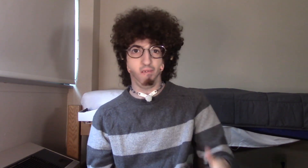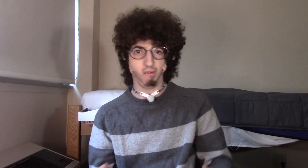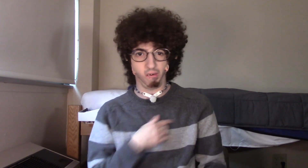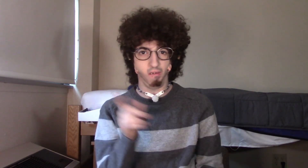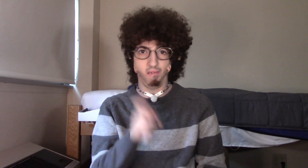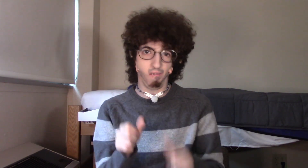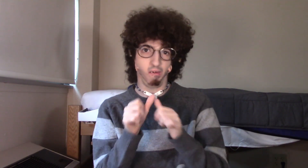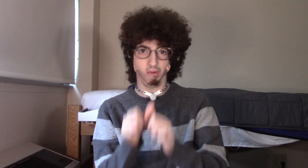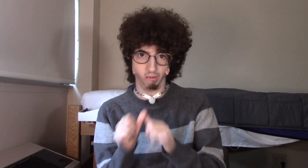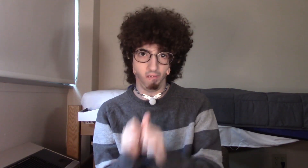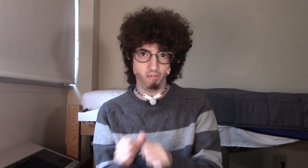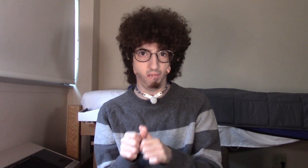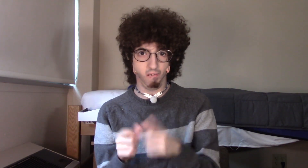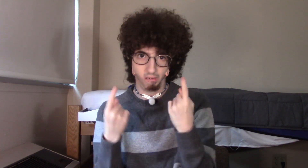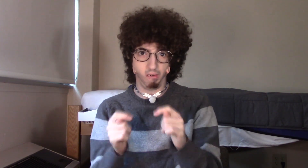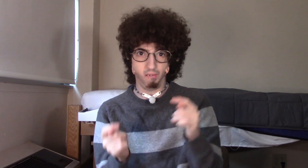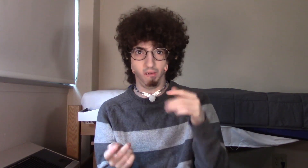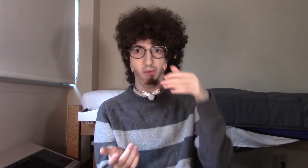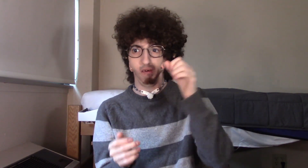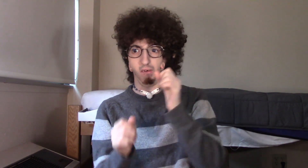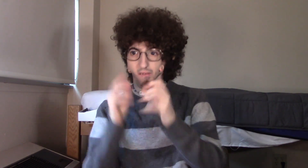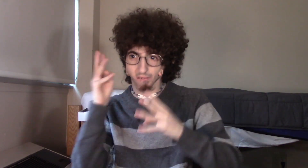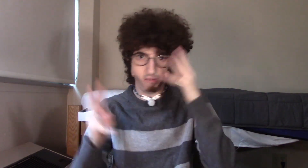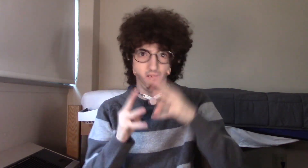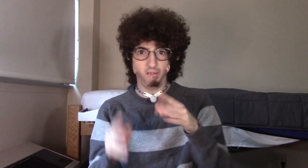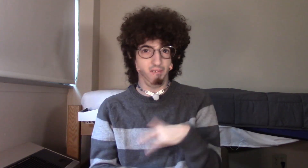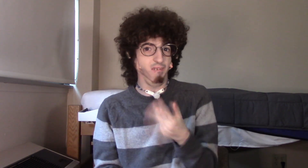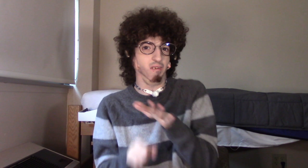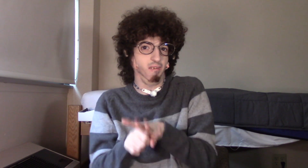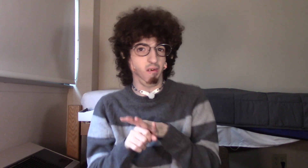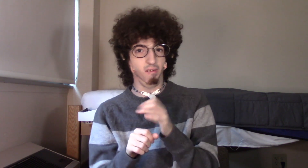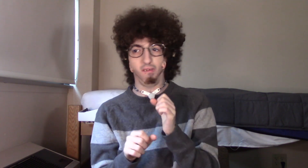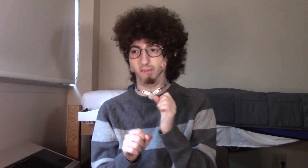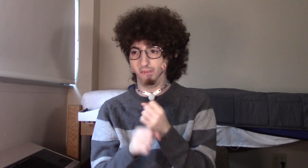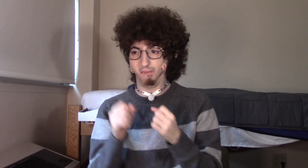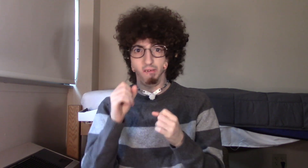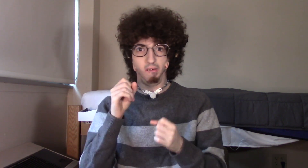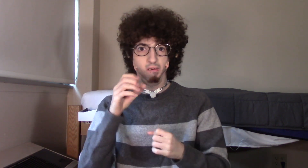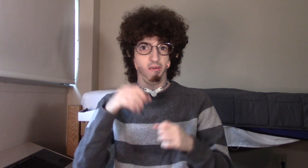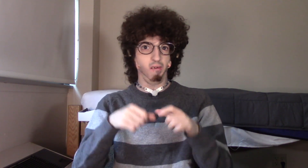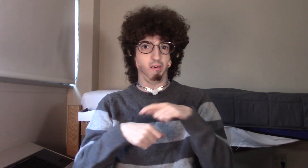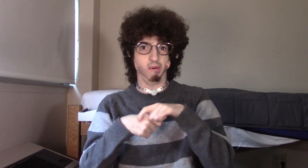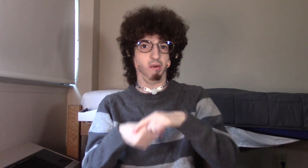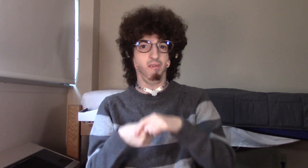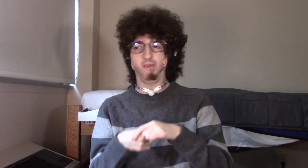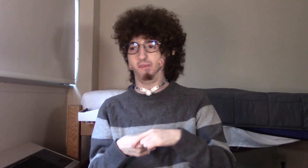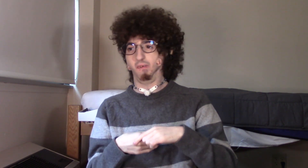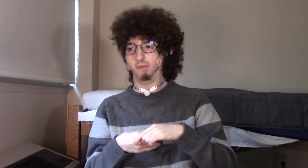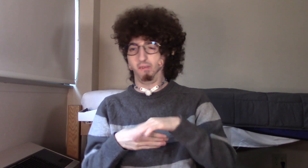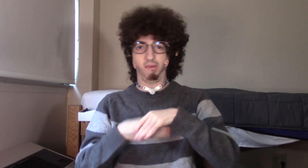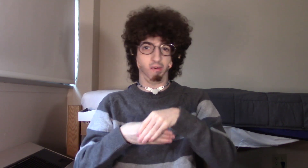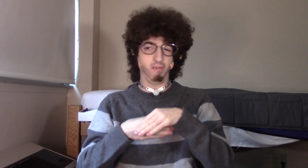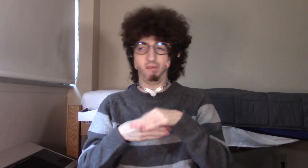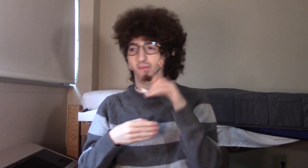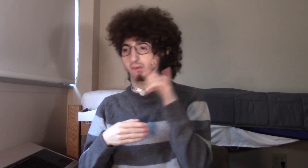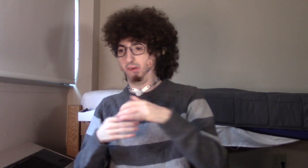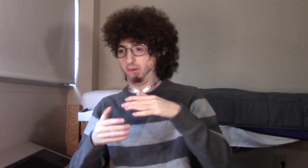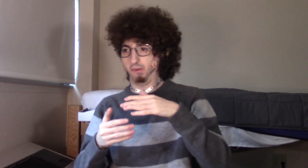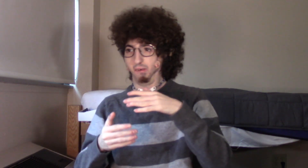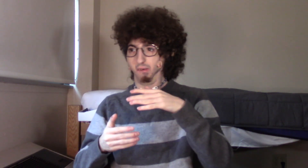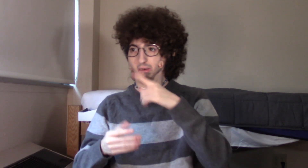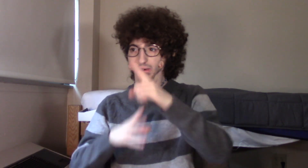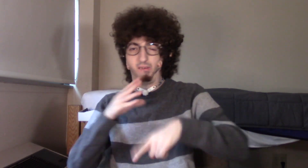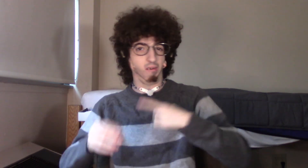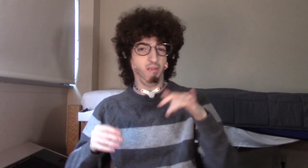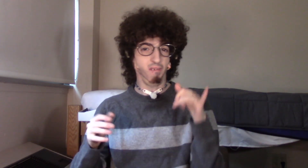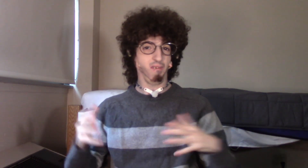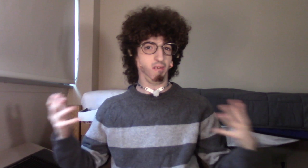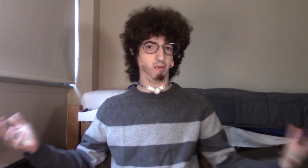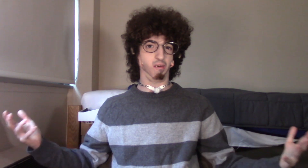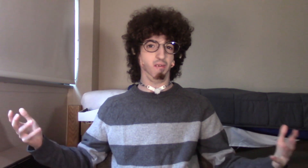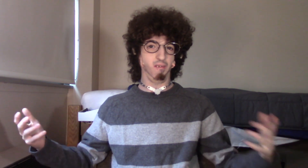I don't need to constantly create and feel pressured to create content about that